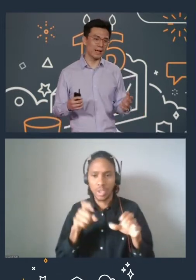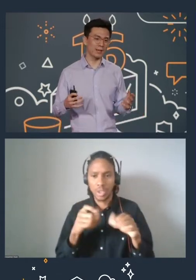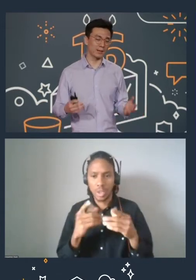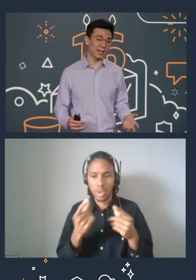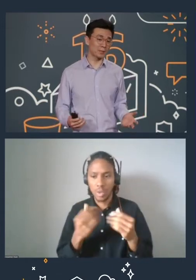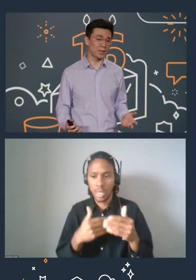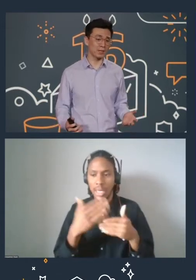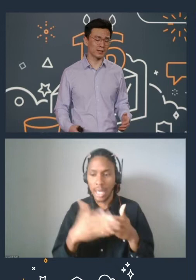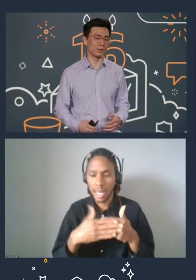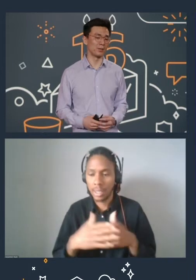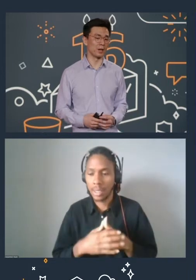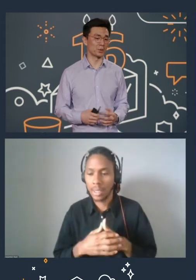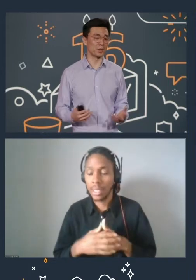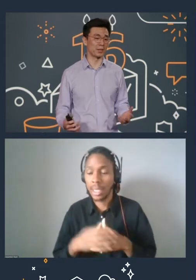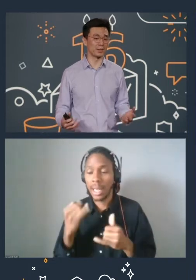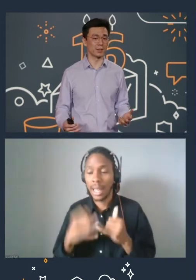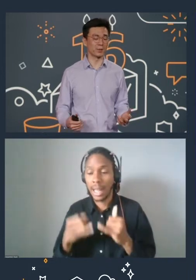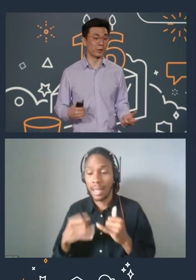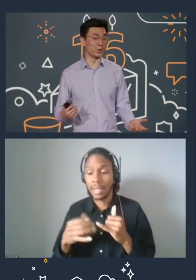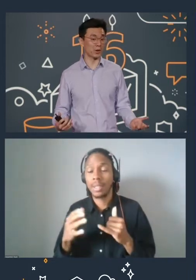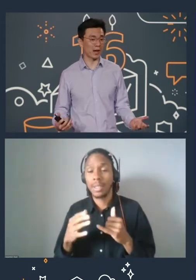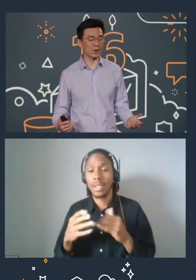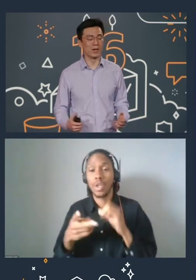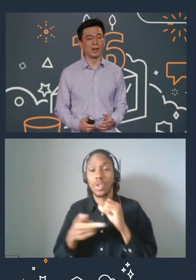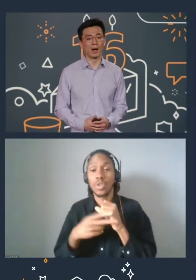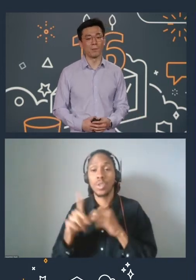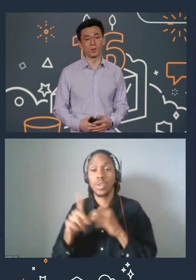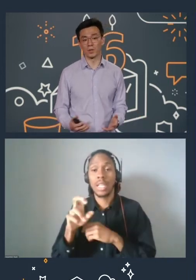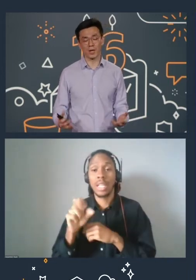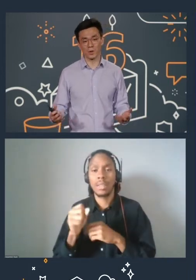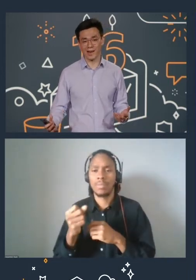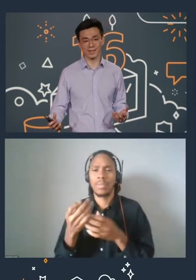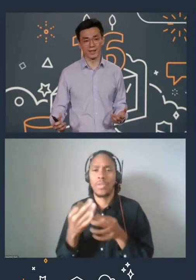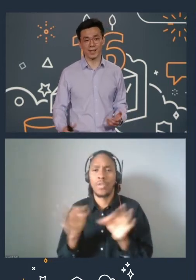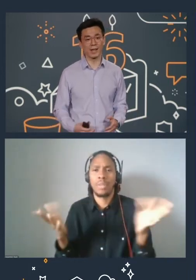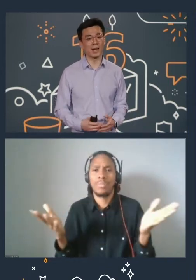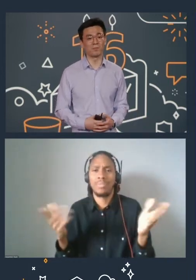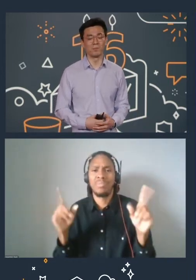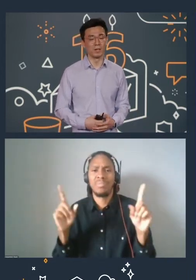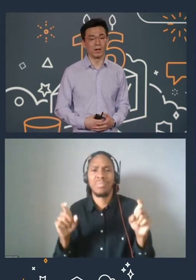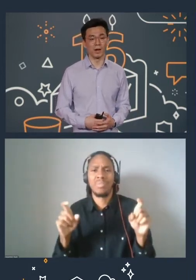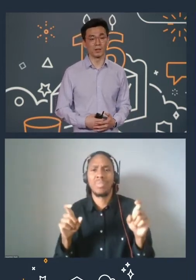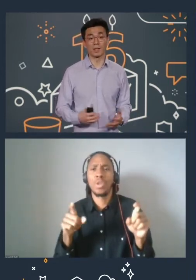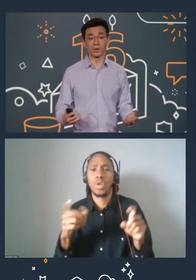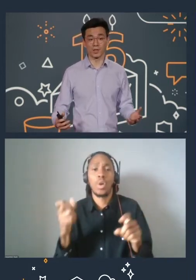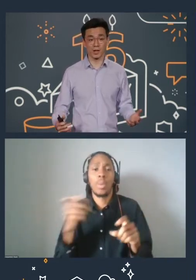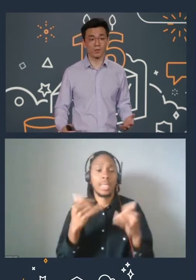And last but not least, storage lens is for you to try out. So you can go back today and see for yourself